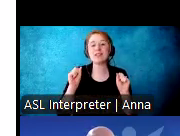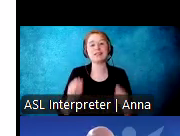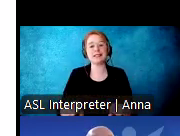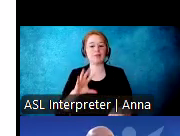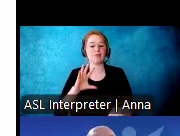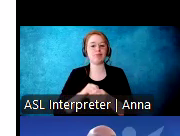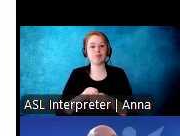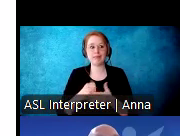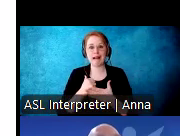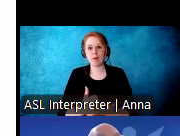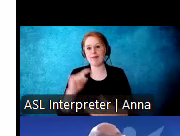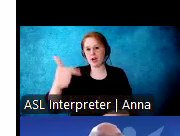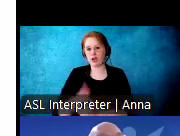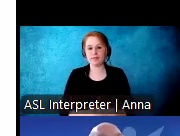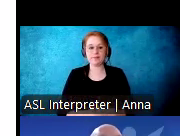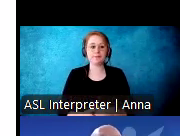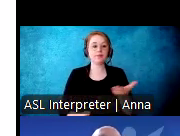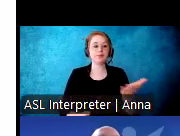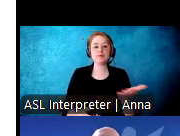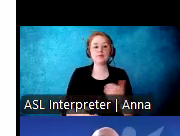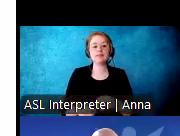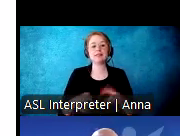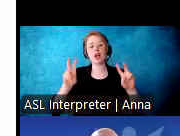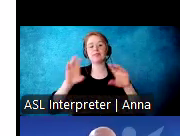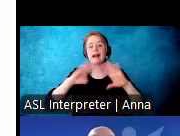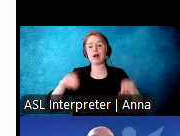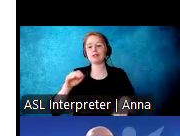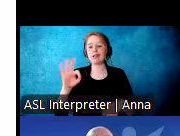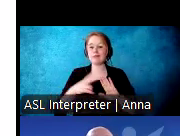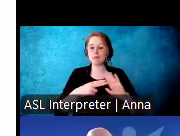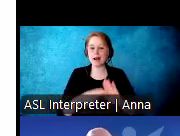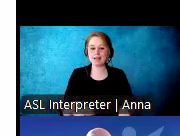So this is our house of brands, WisCaregiver Careers.